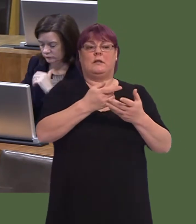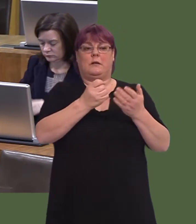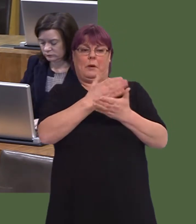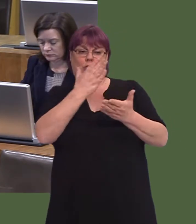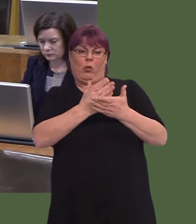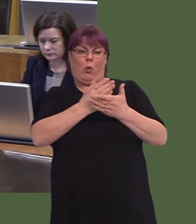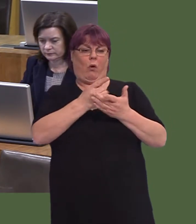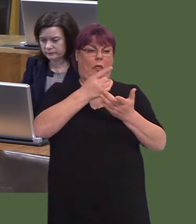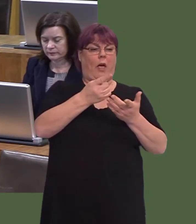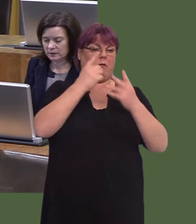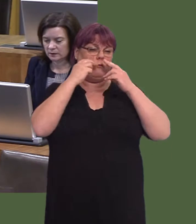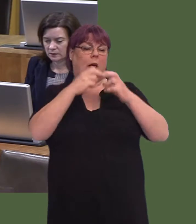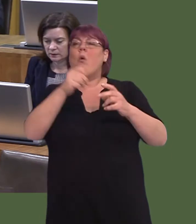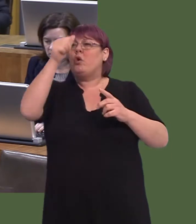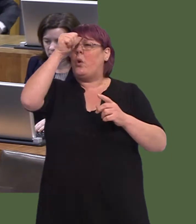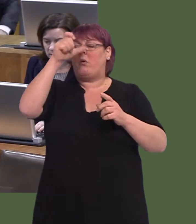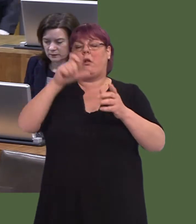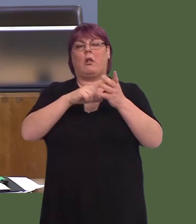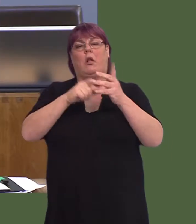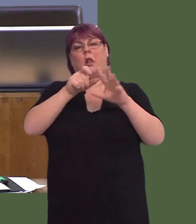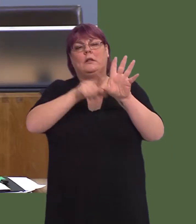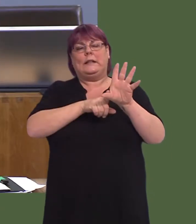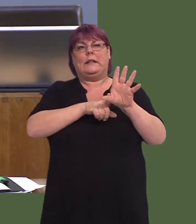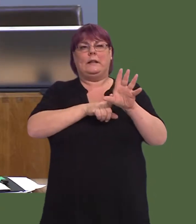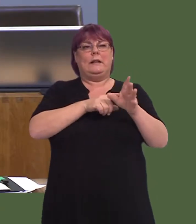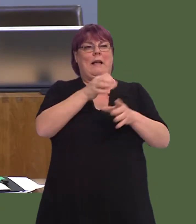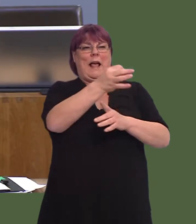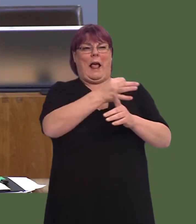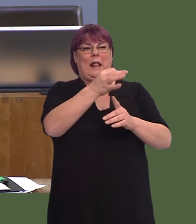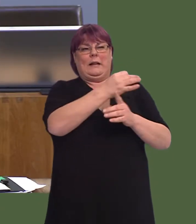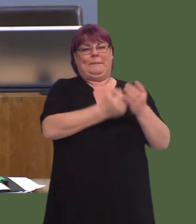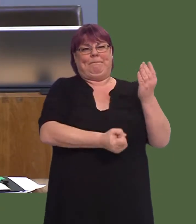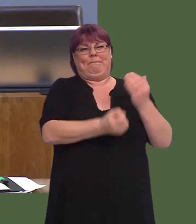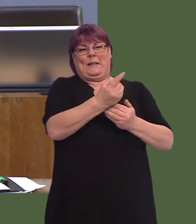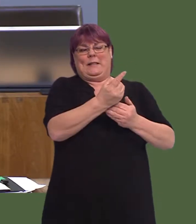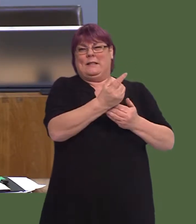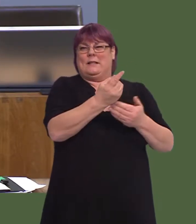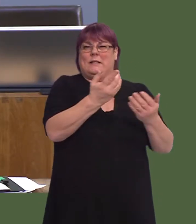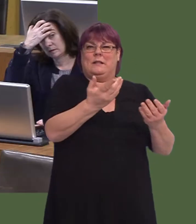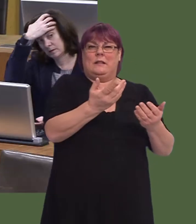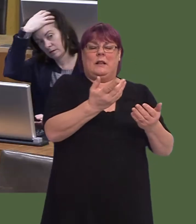I understand that. Caldey island, of course, has been the incidence that has been most in the news, but I hope